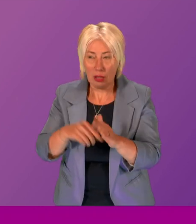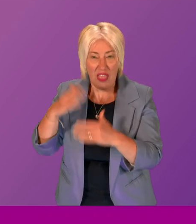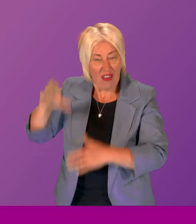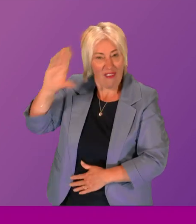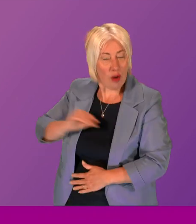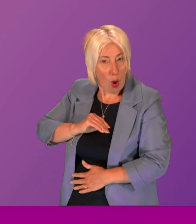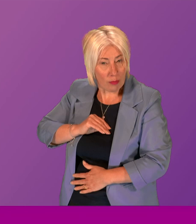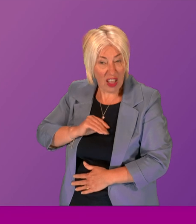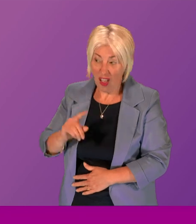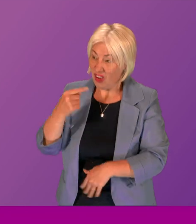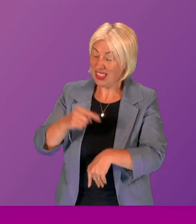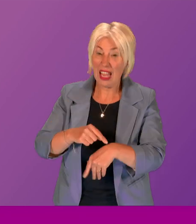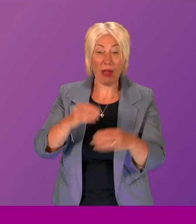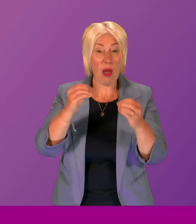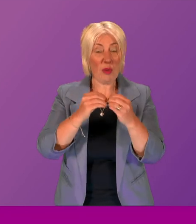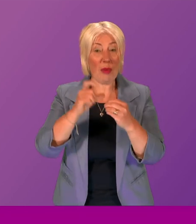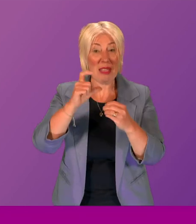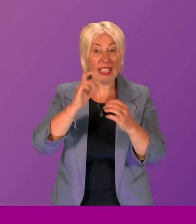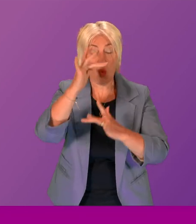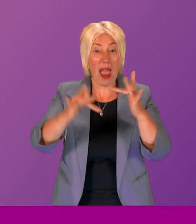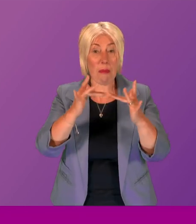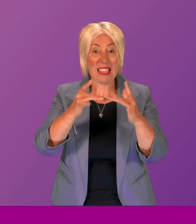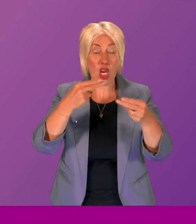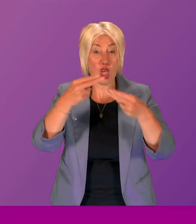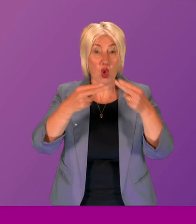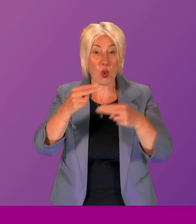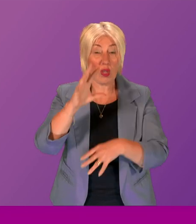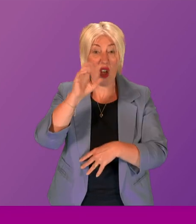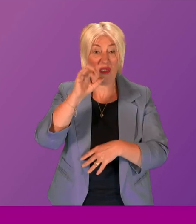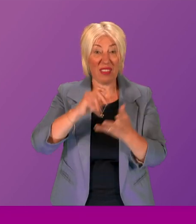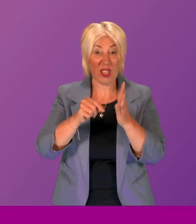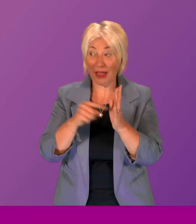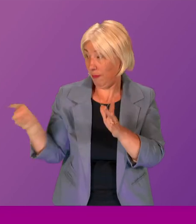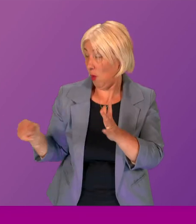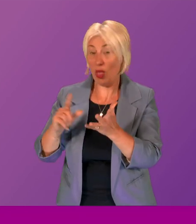via the BBC News website, on 15 September, as it was being reported. It was two weeks